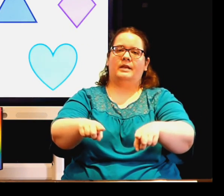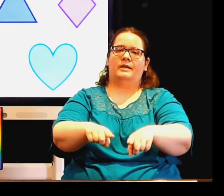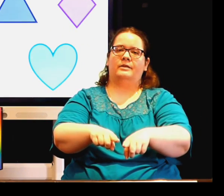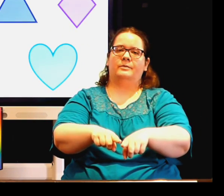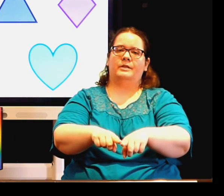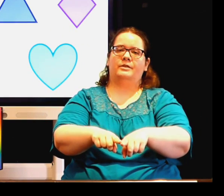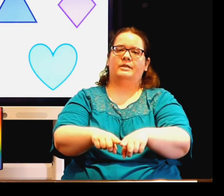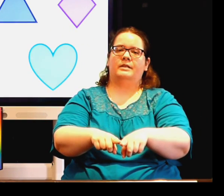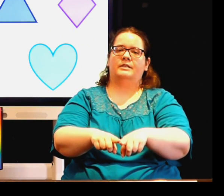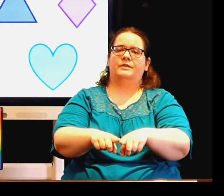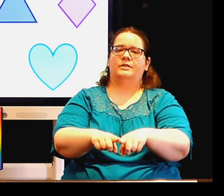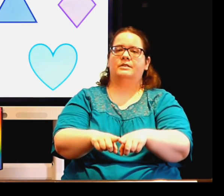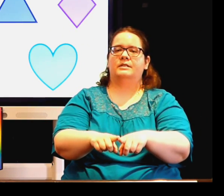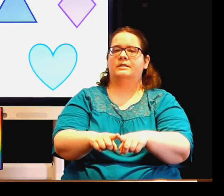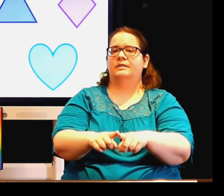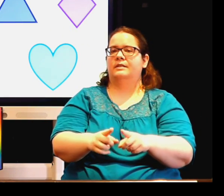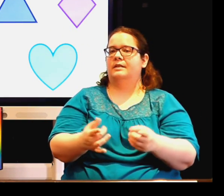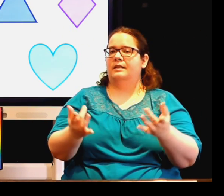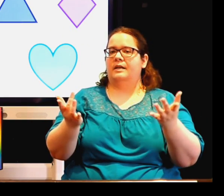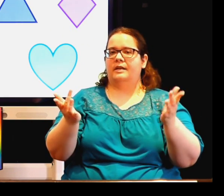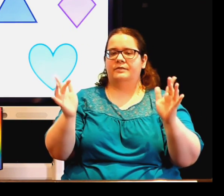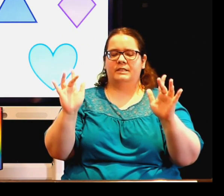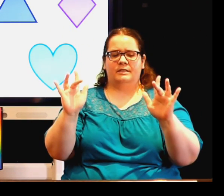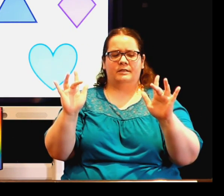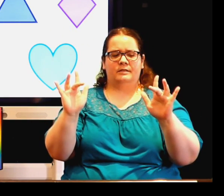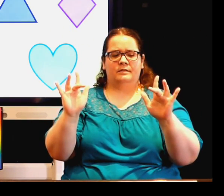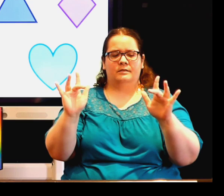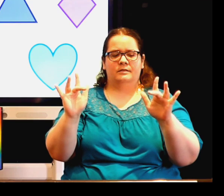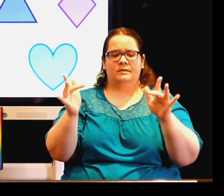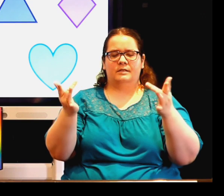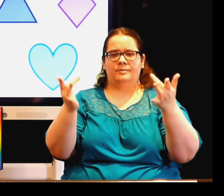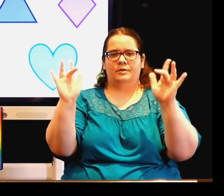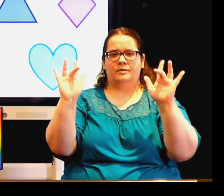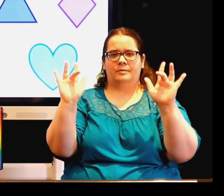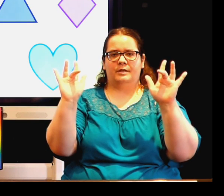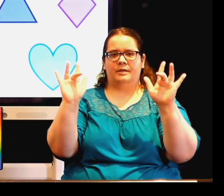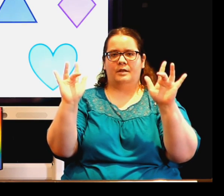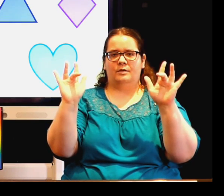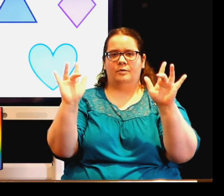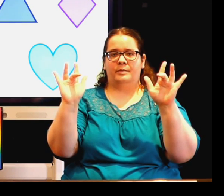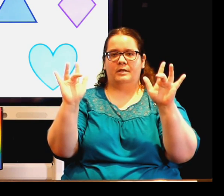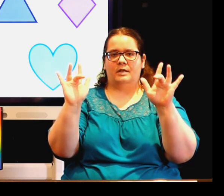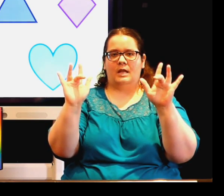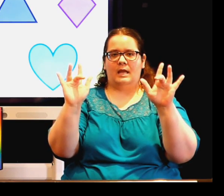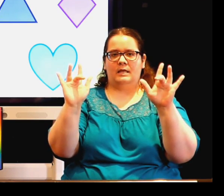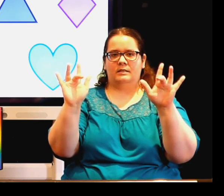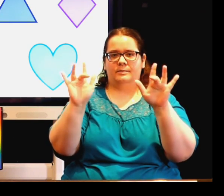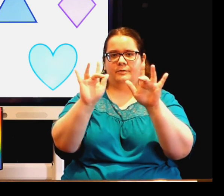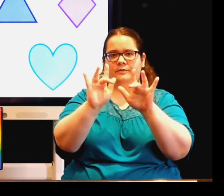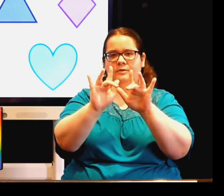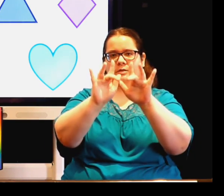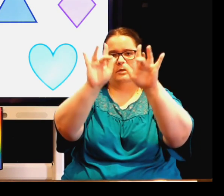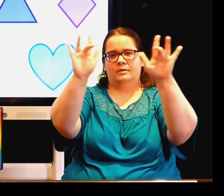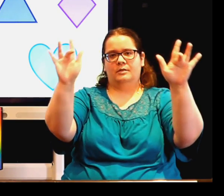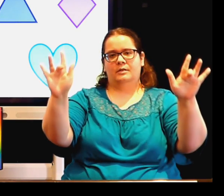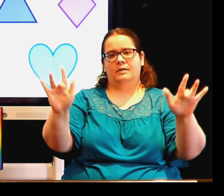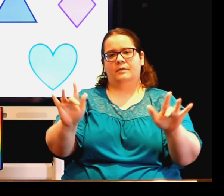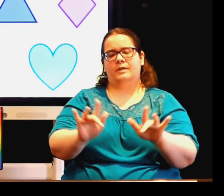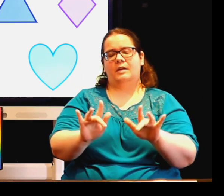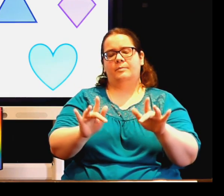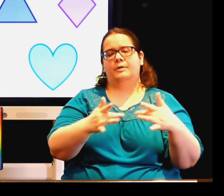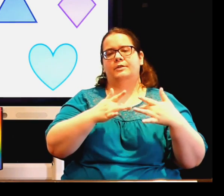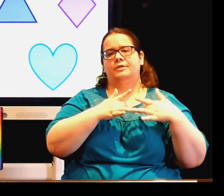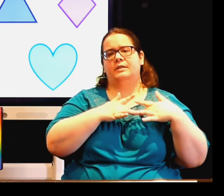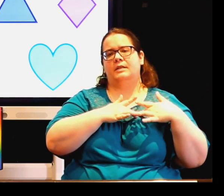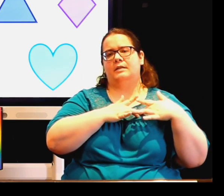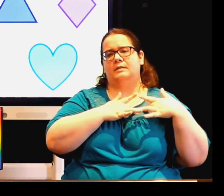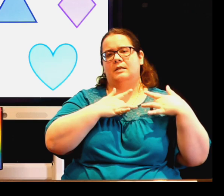air with index fingers. And I have seen some do it with an open 8 before, but usually that is done